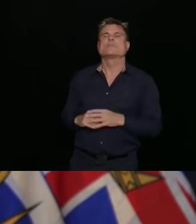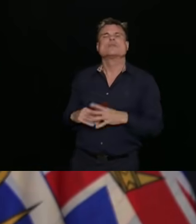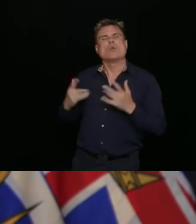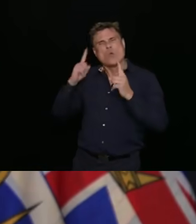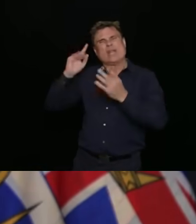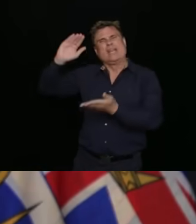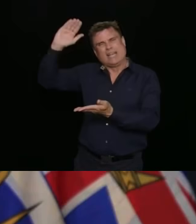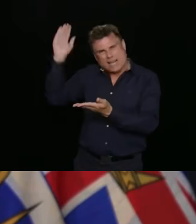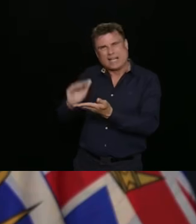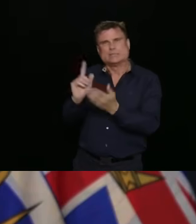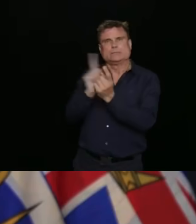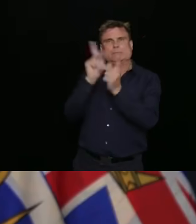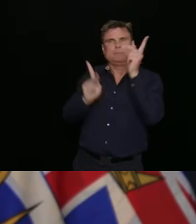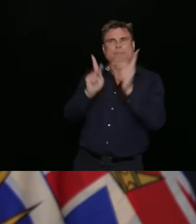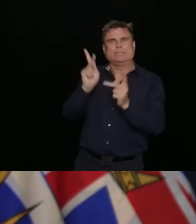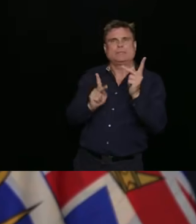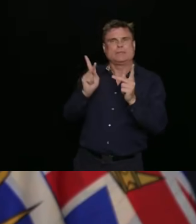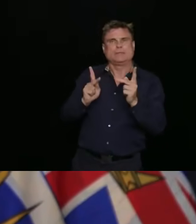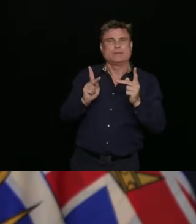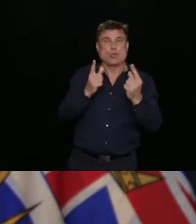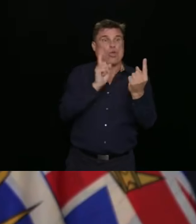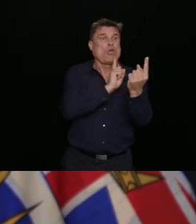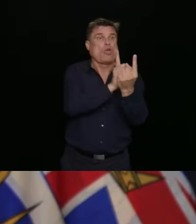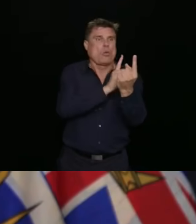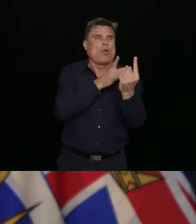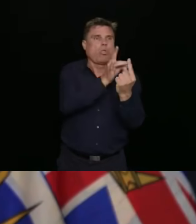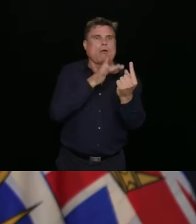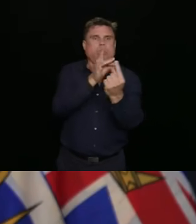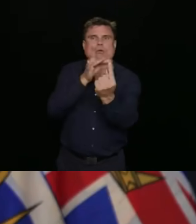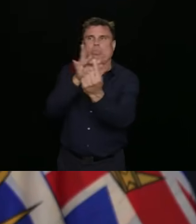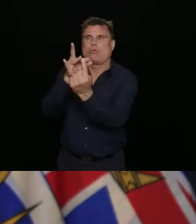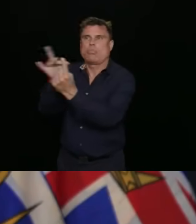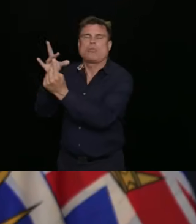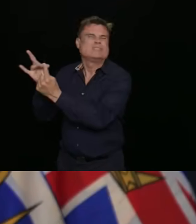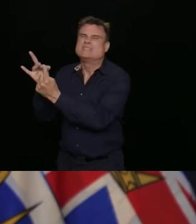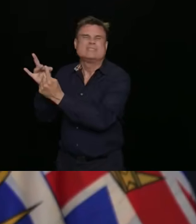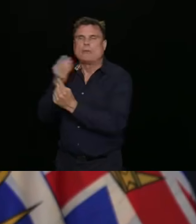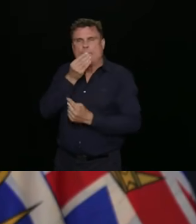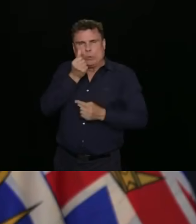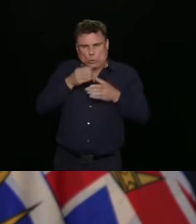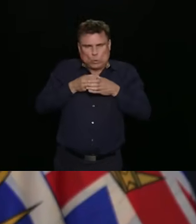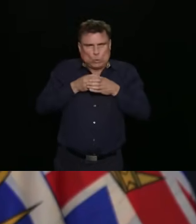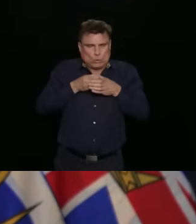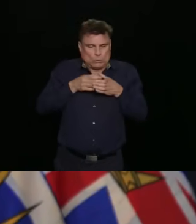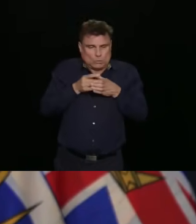outbreak in Kelowna tied to indoor gatherings on Canada day it is responsible for an